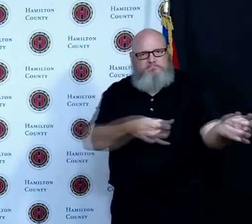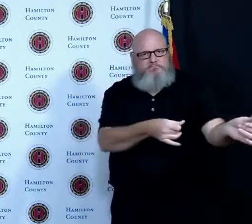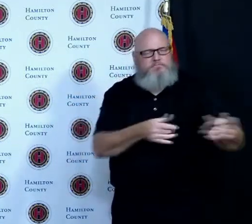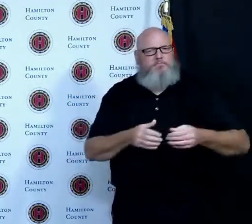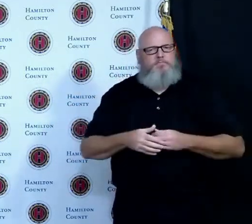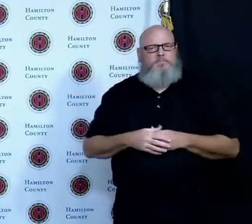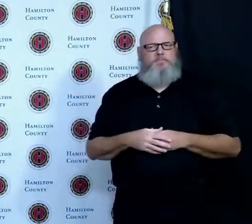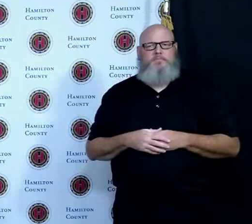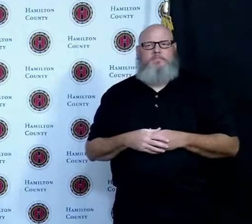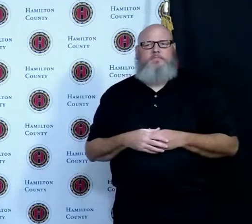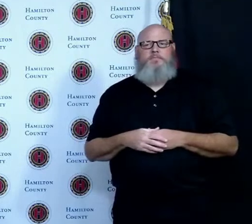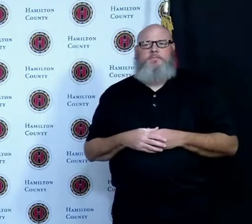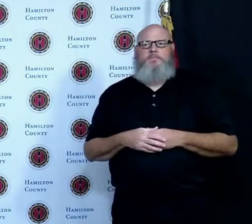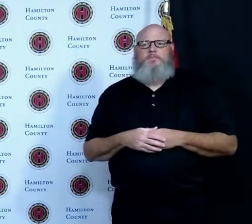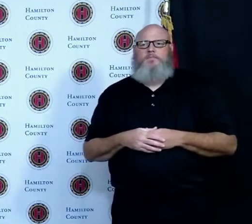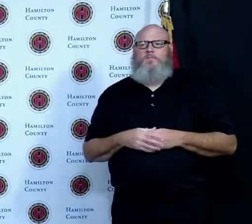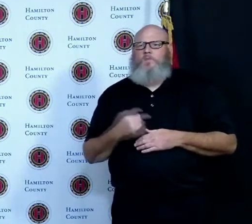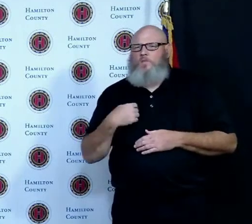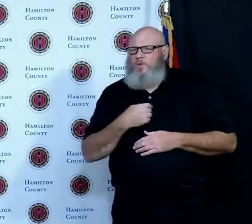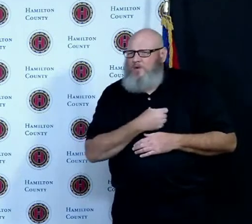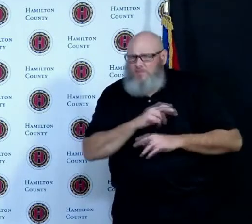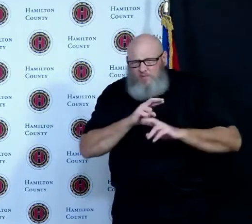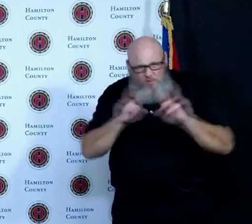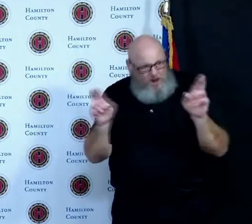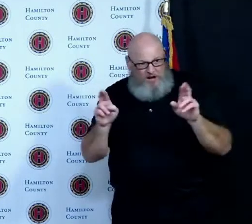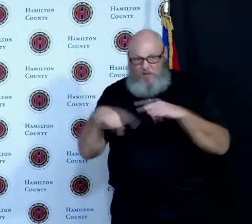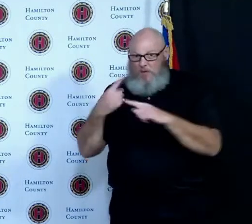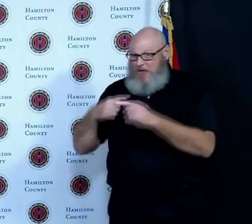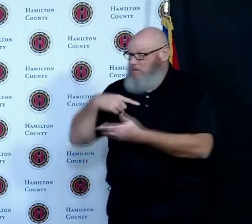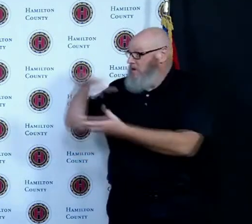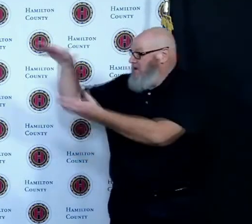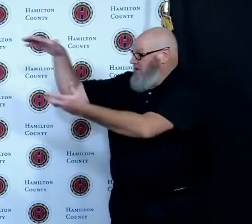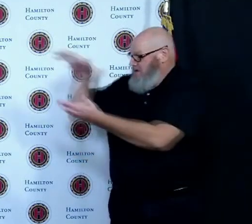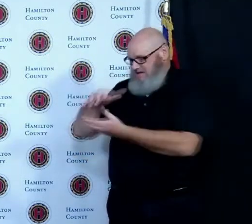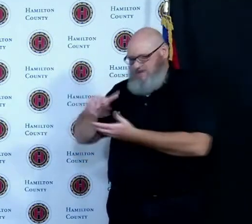I think we're ready for questions Commissioner David Winter with Local 12 has the first question